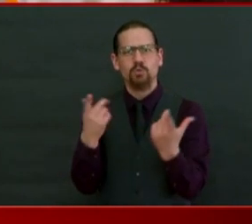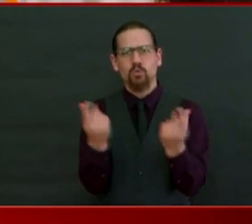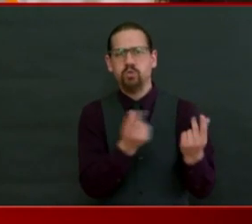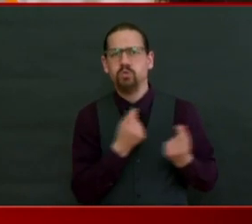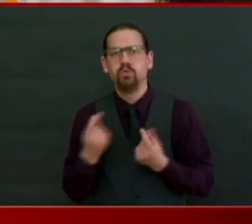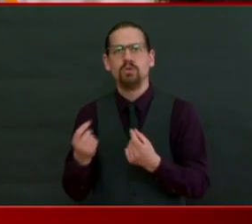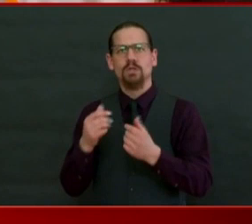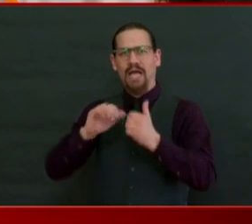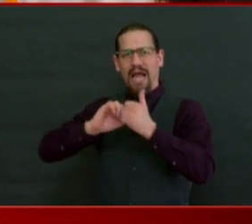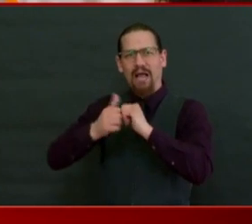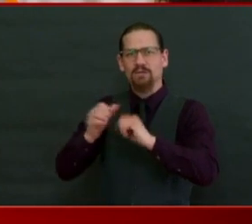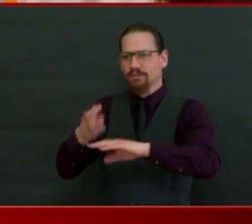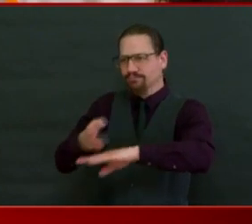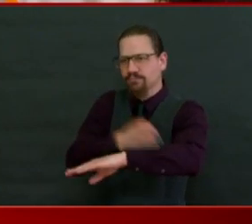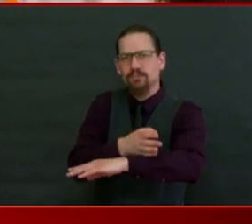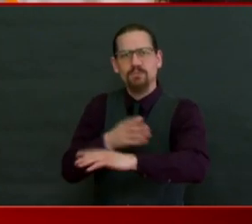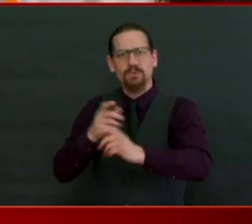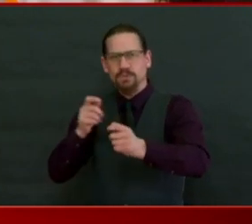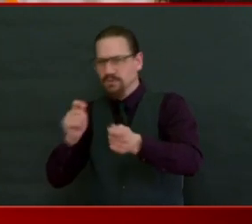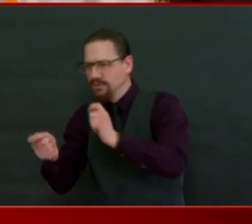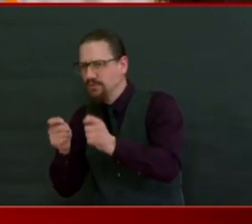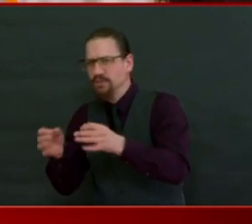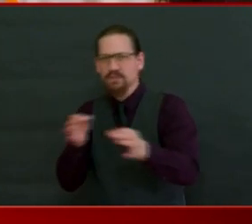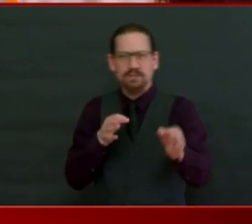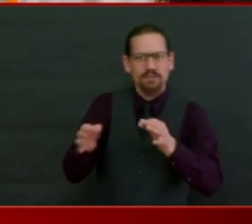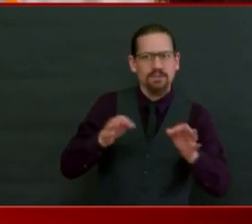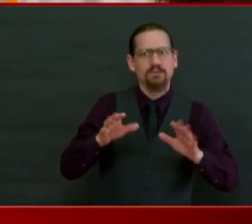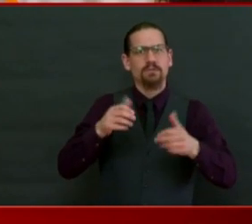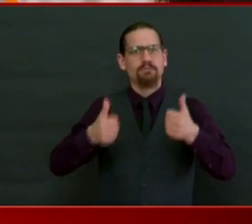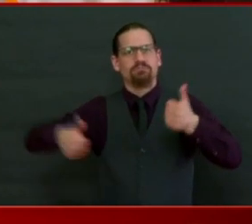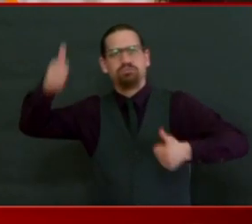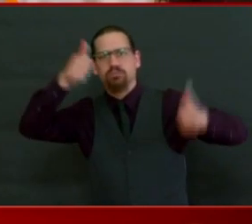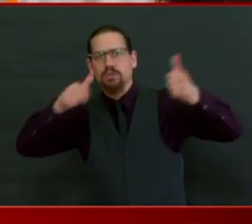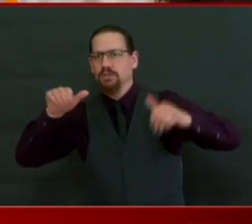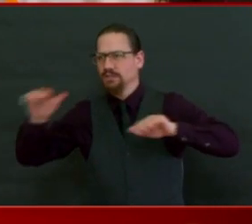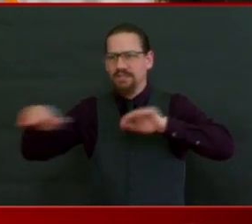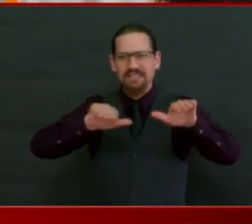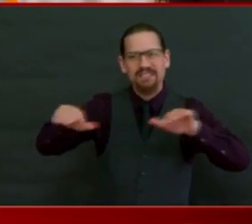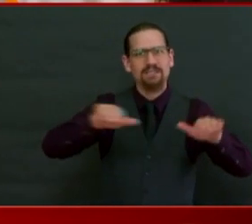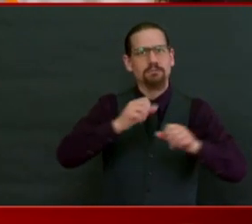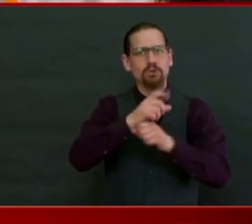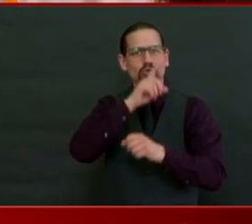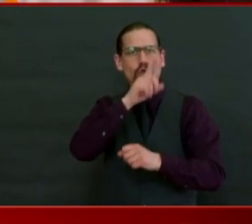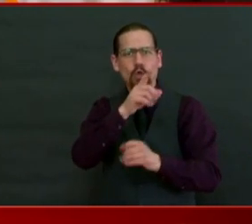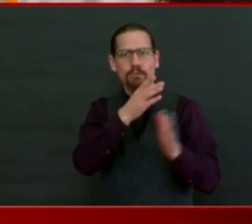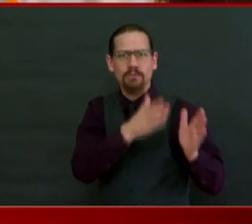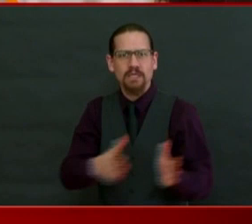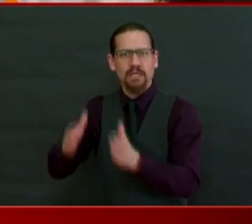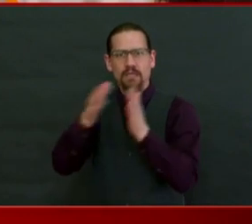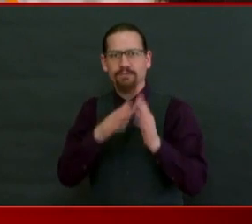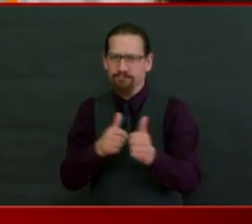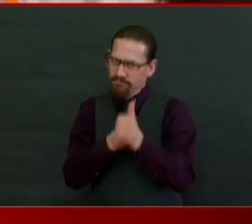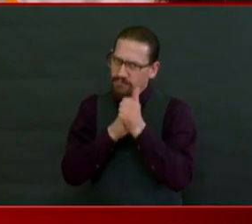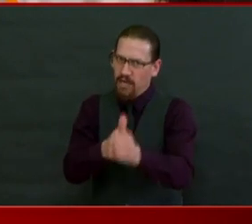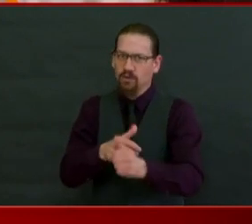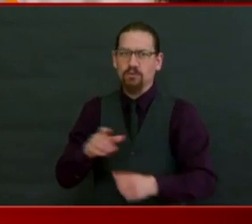WE ARE CONTINUING TO BE AS AGGRESSIVE AS WE CAN AND ARE WORKING CLOSELY WITH THE